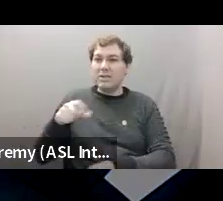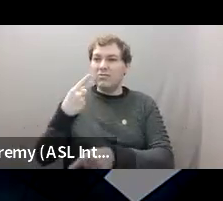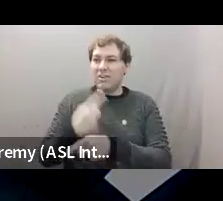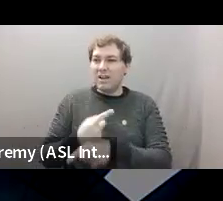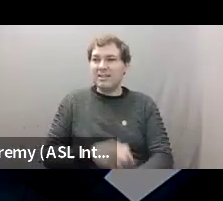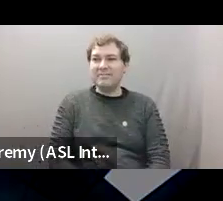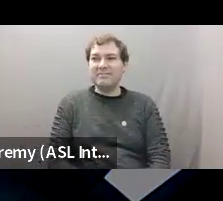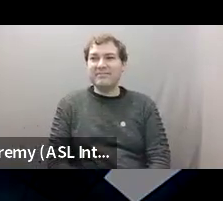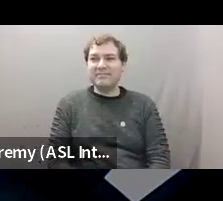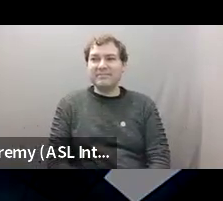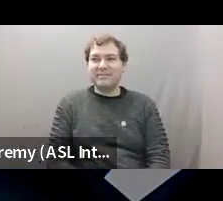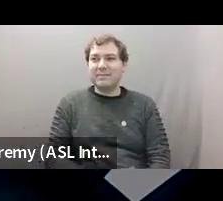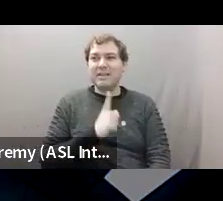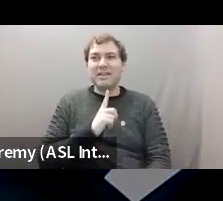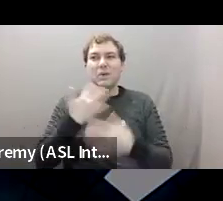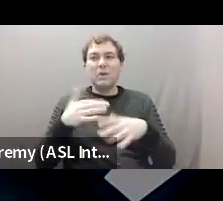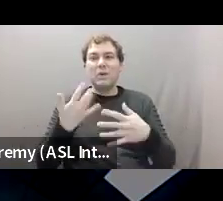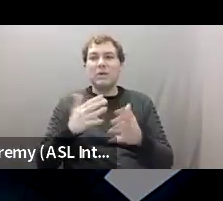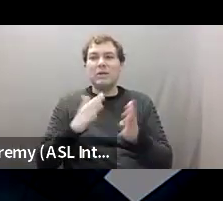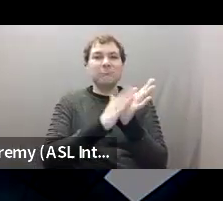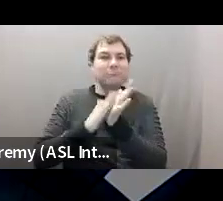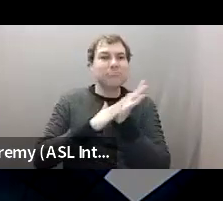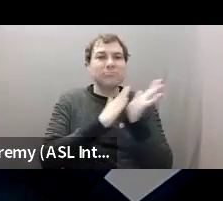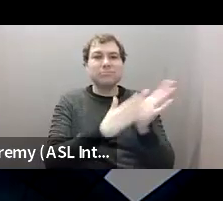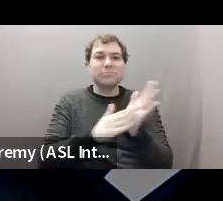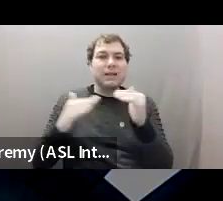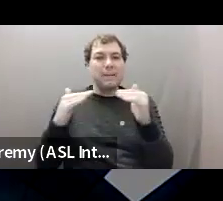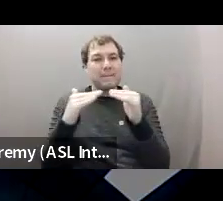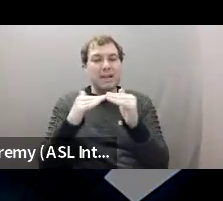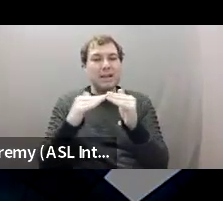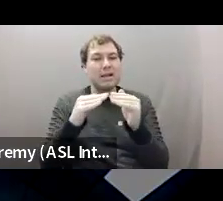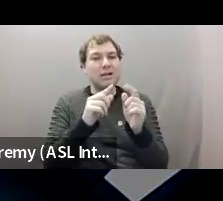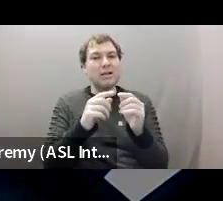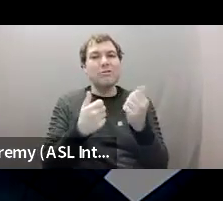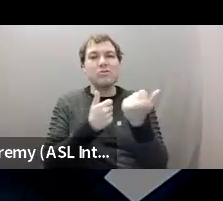Scott Birkenbuel (he, him) VP APRIL: Yeah, and there's been a wonderful bunch of peer support been going on here today, and I think that's wonderful.